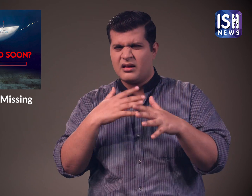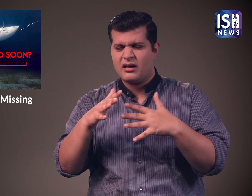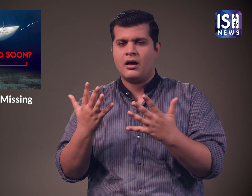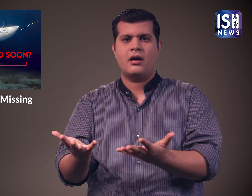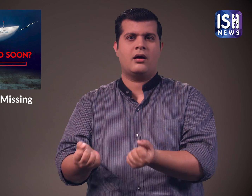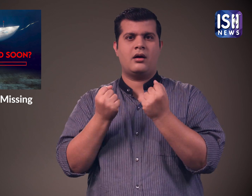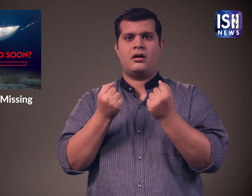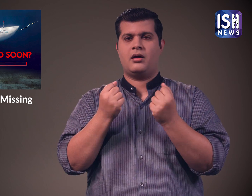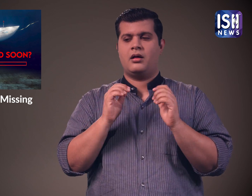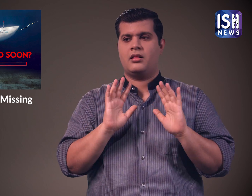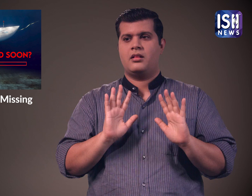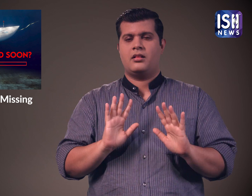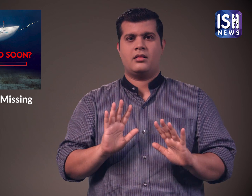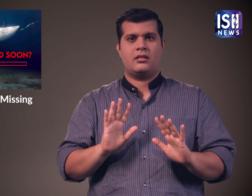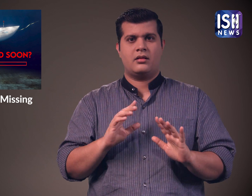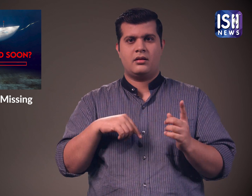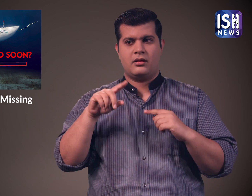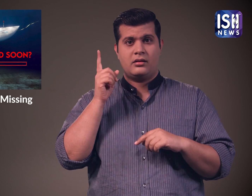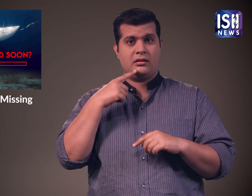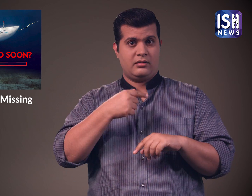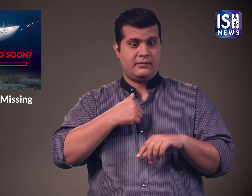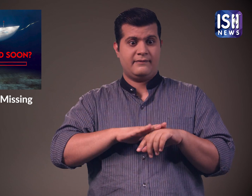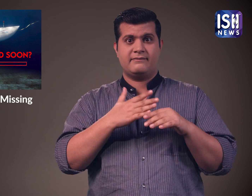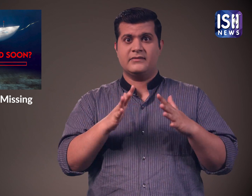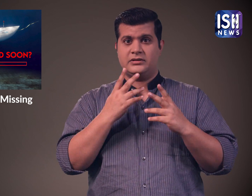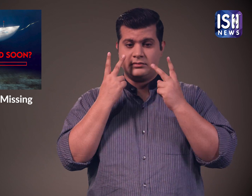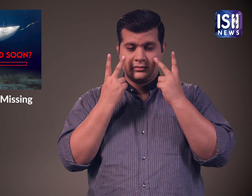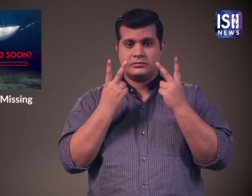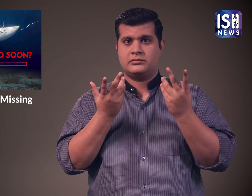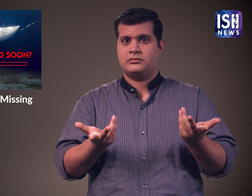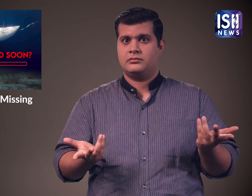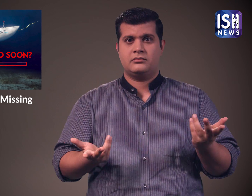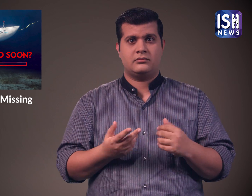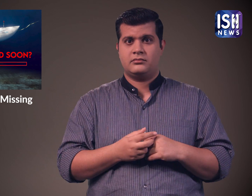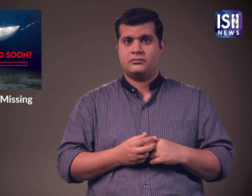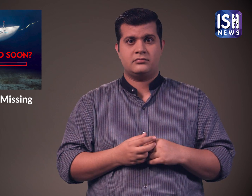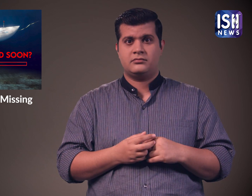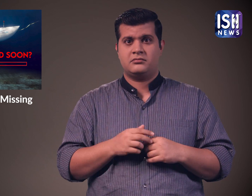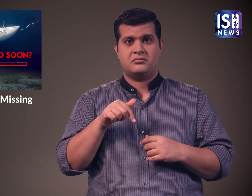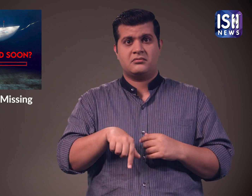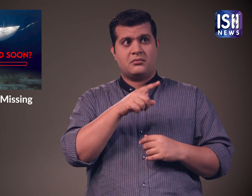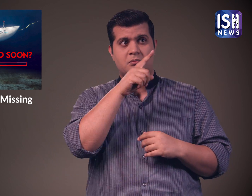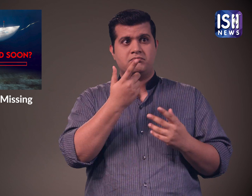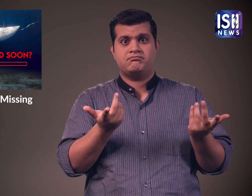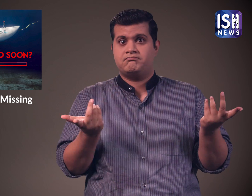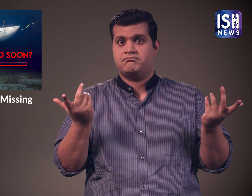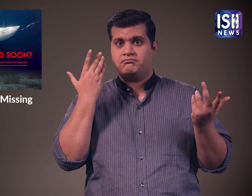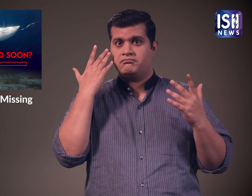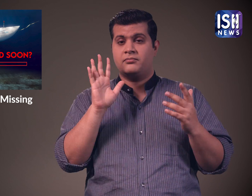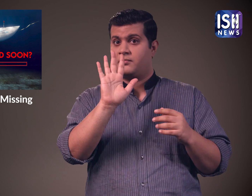The Titan was then rescue and the reporter witnessed it all. Now let's see what happens.